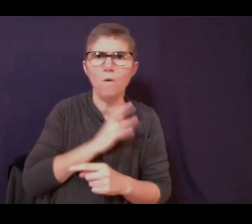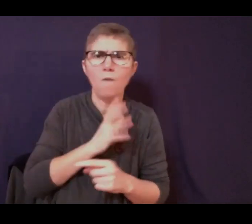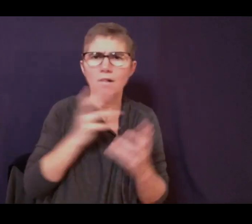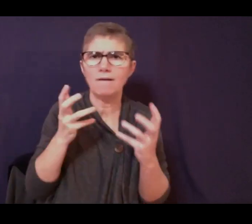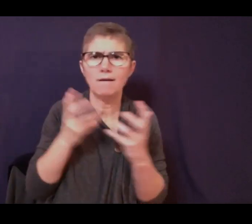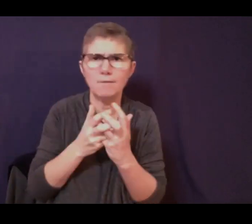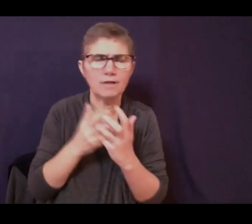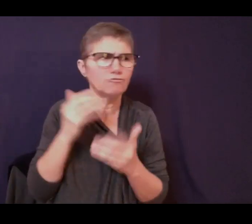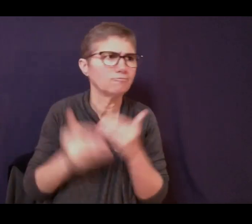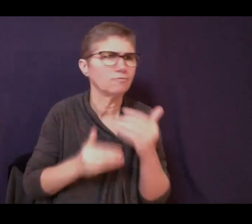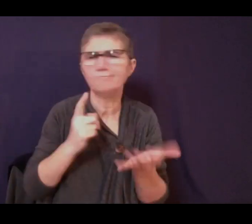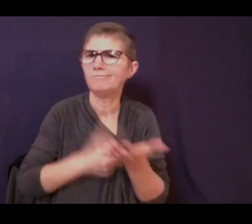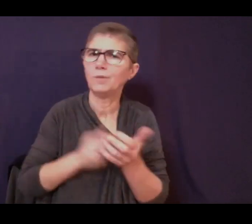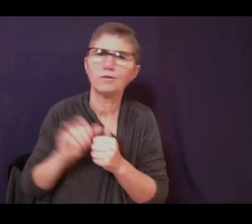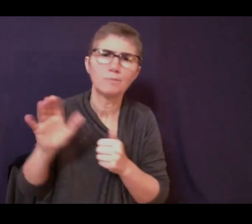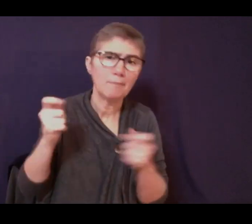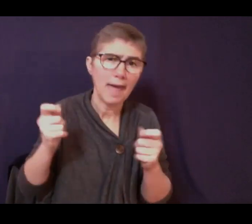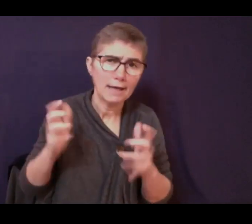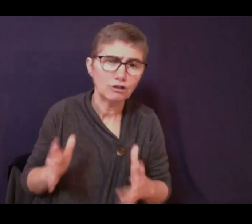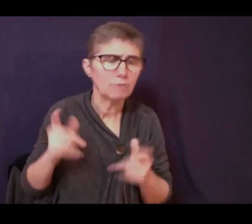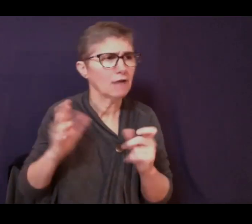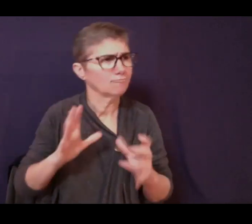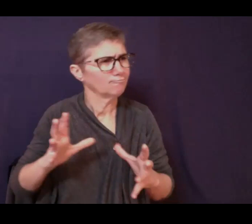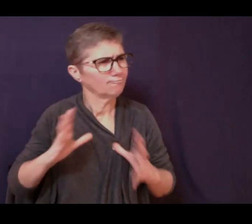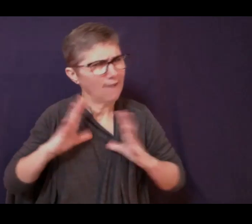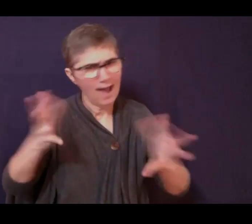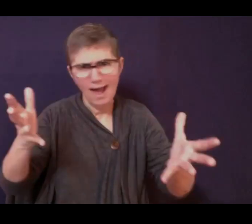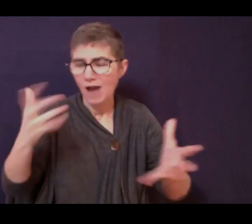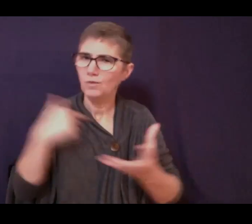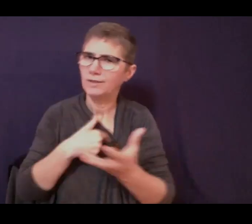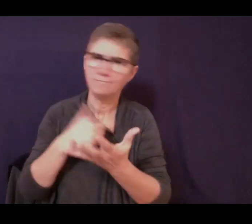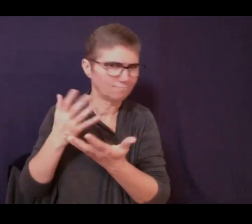with our manager her manager was completely fine with it we all talked about it and it's like